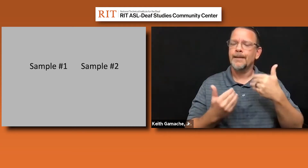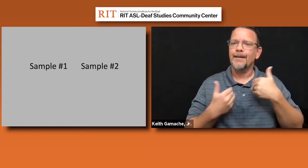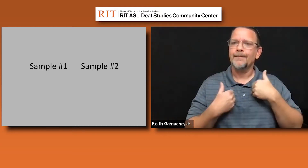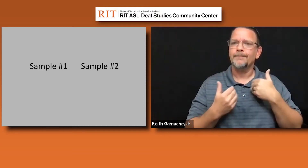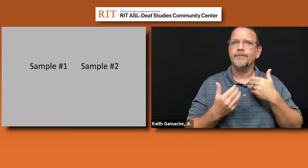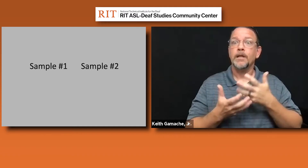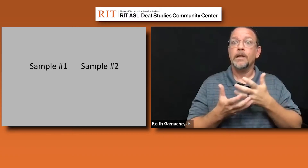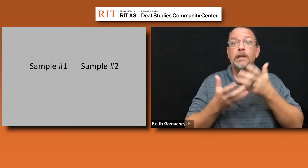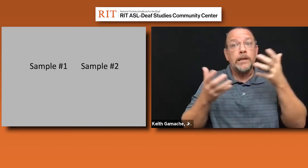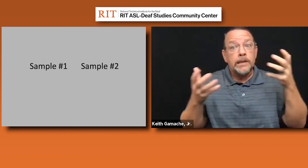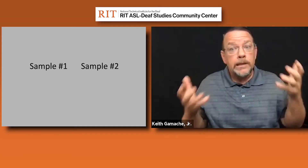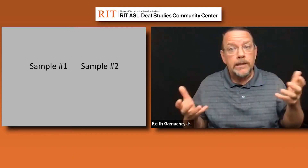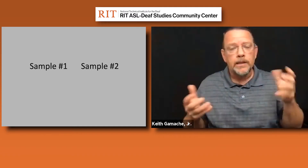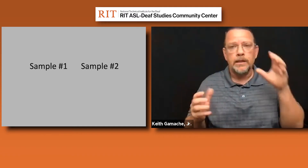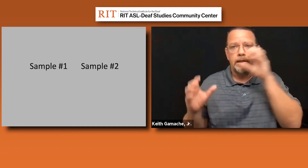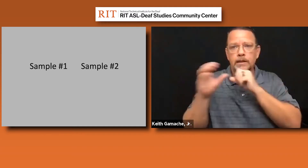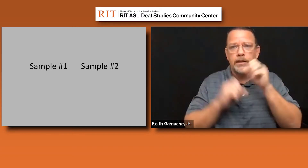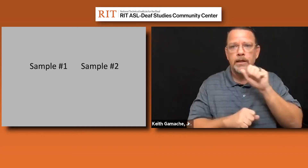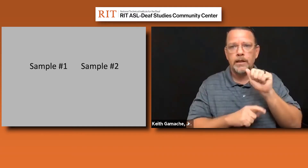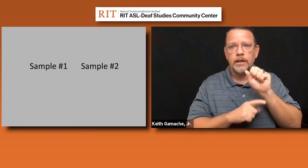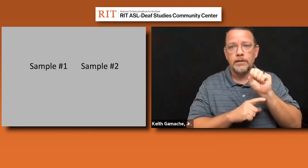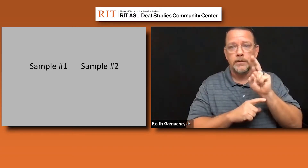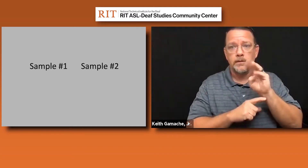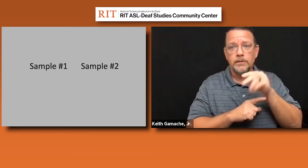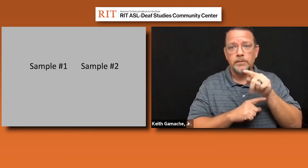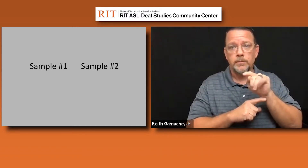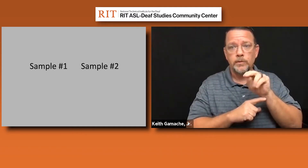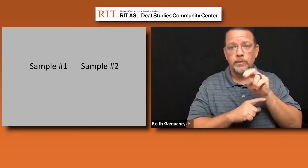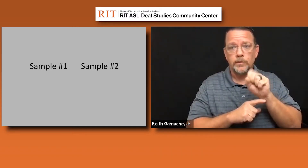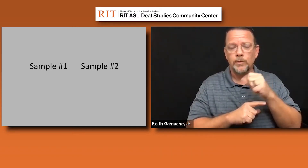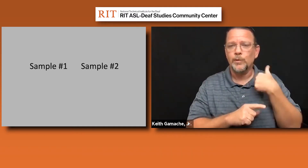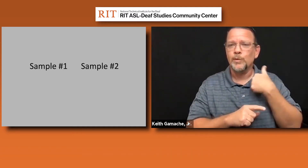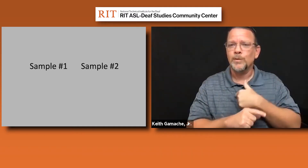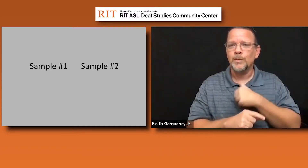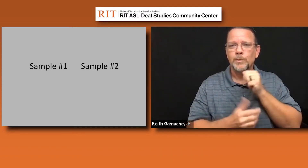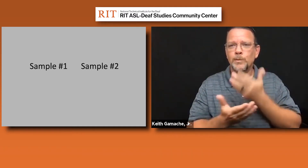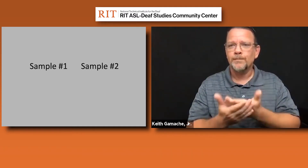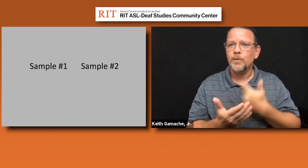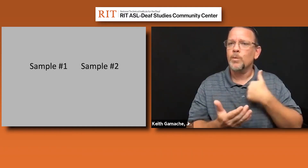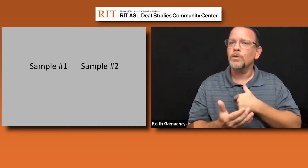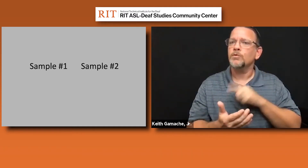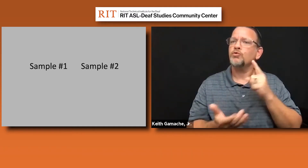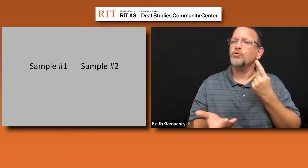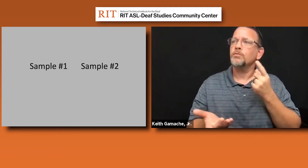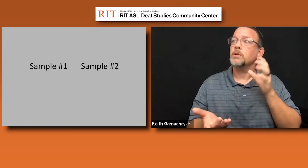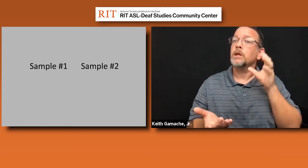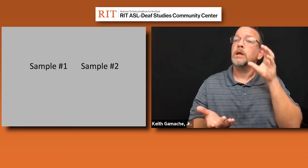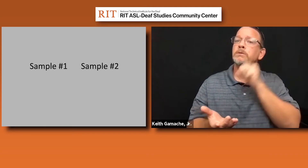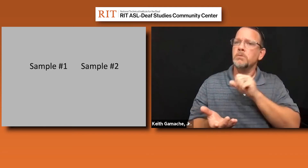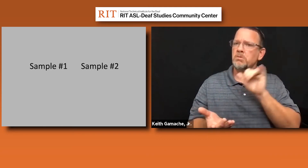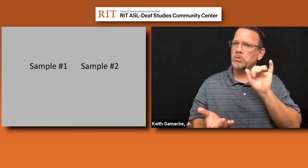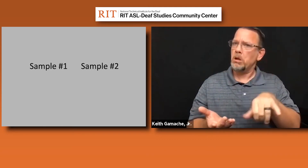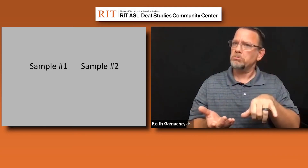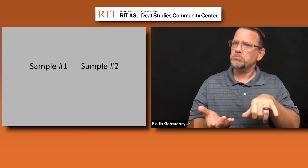Now, it seems, though, that we have a lot of assumptions. We have more assumptions than we do truth,